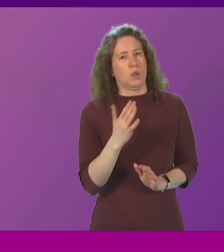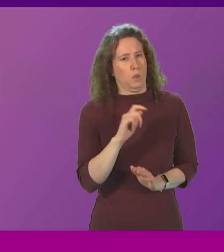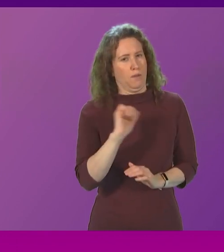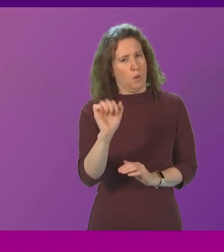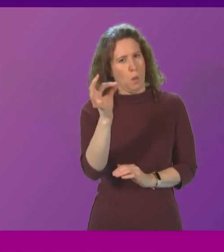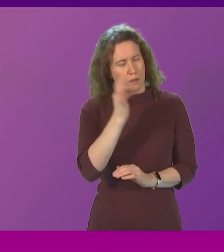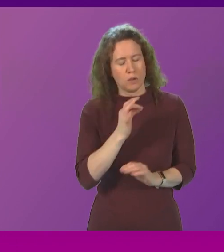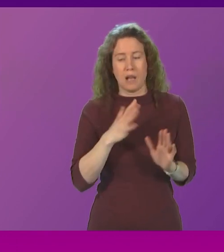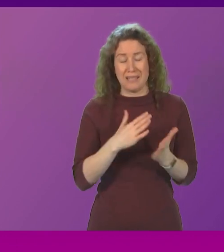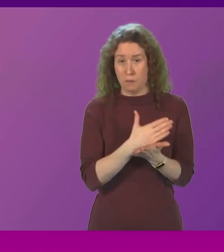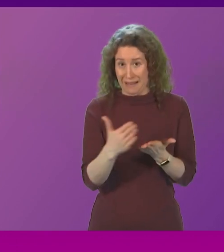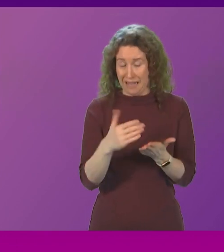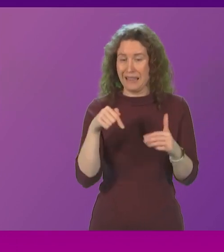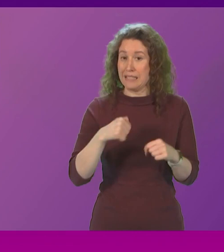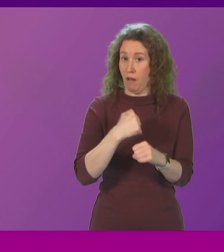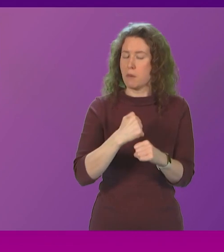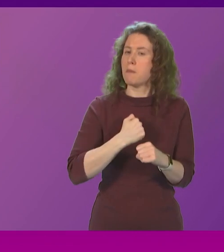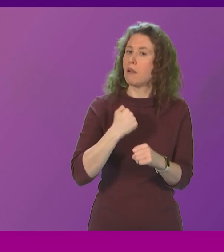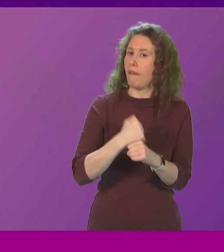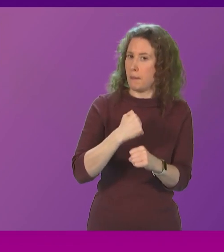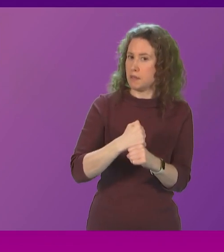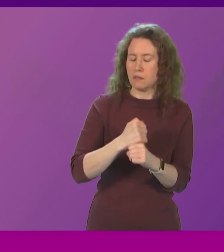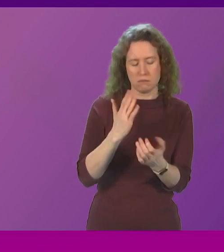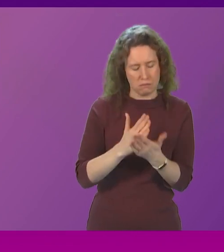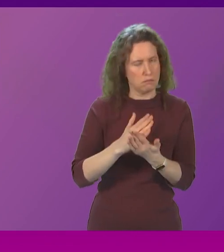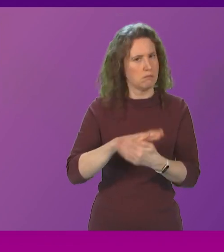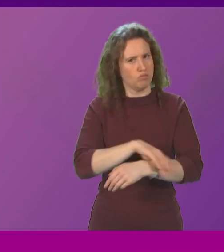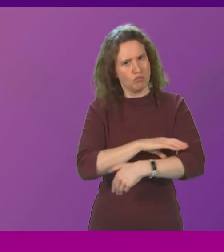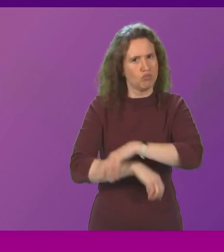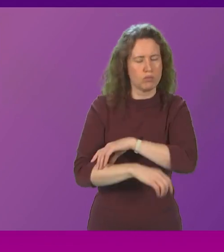Let me be absolutely clear that my Government is committed to tackling the climate emergency.